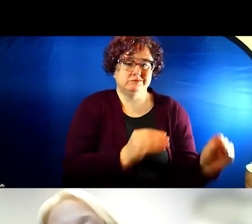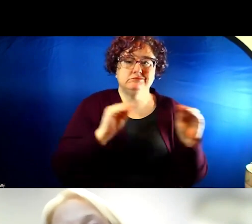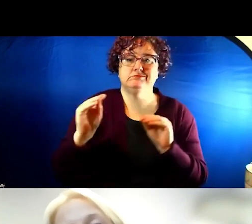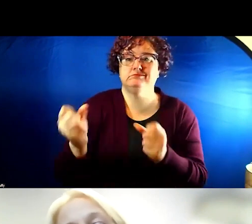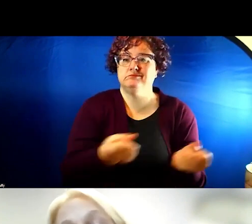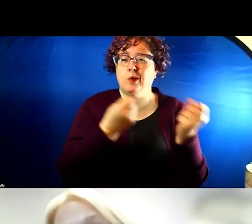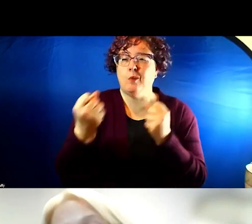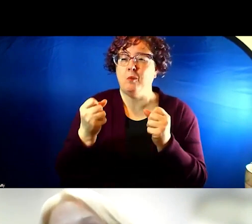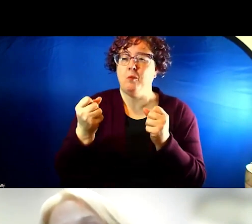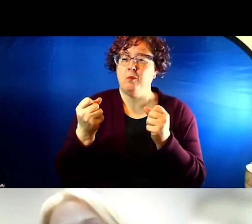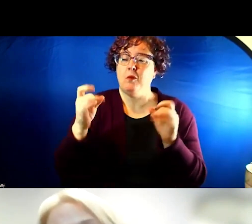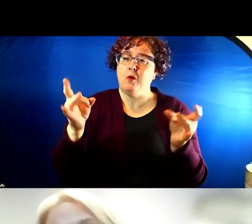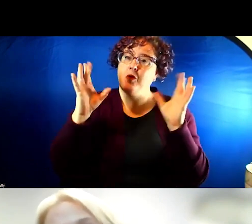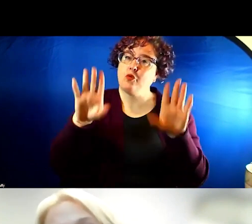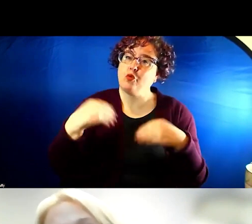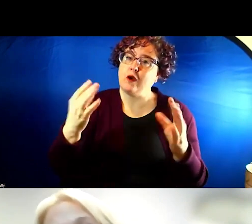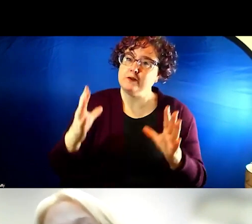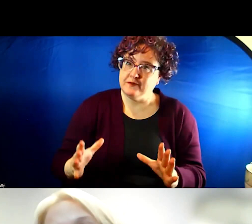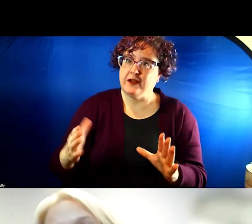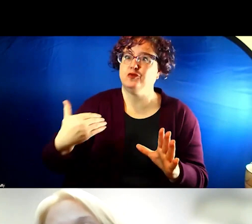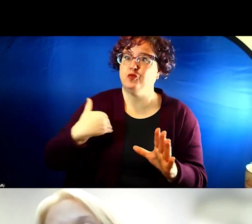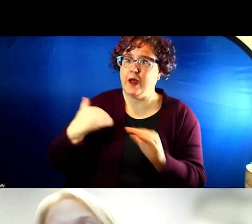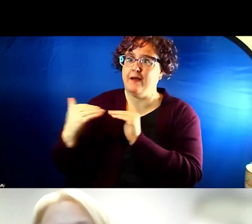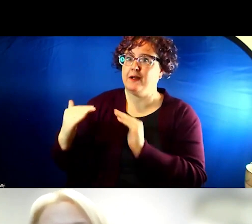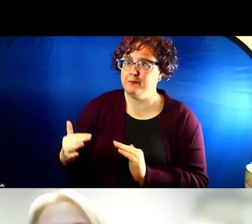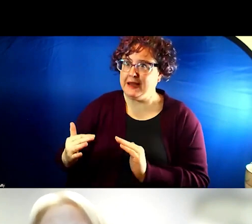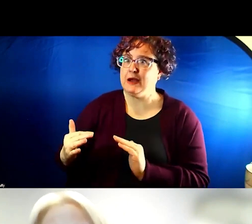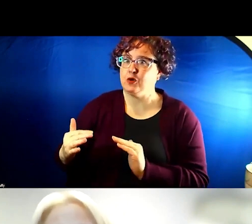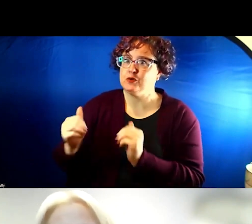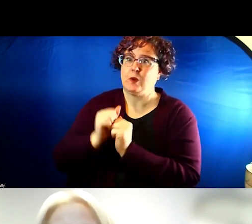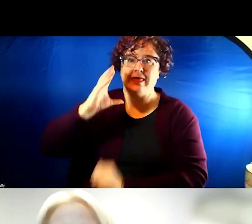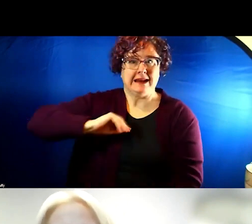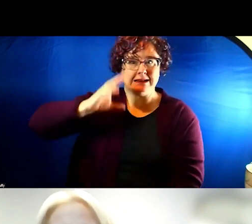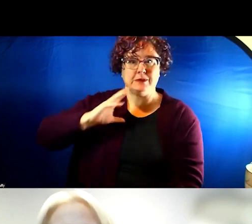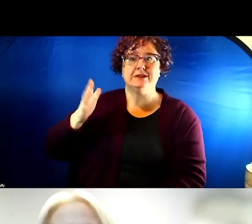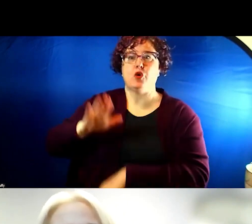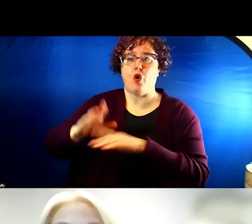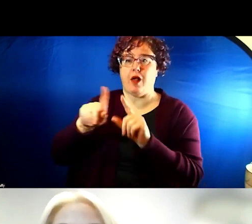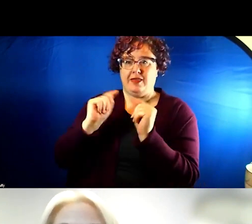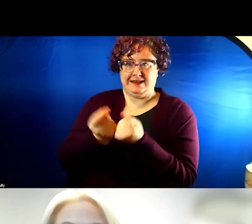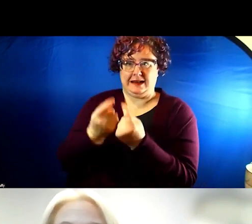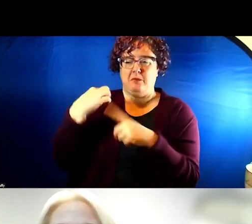PEERS ON THEIR CRISIS TEAMS, BUT IT IS NOT COMMON PRACTICE IN THE COMMONWEALTH.